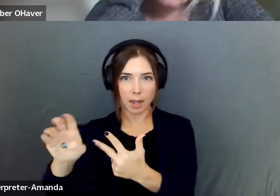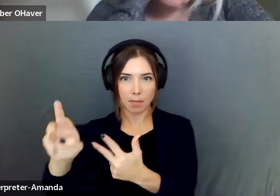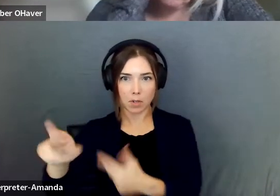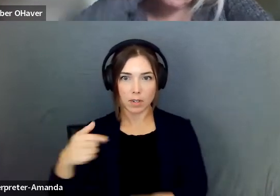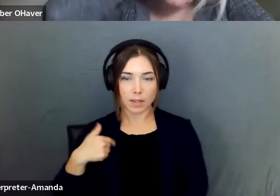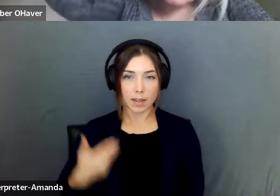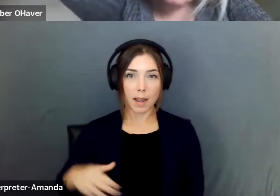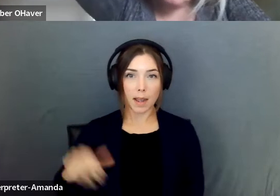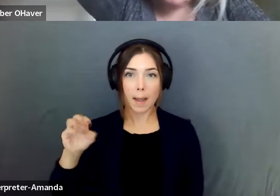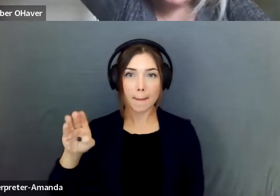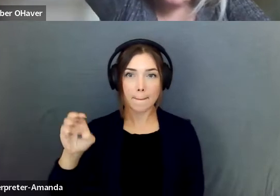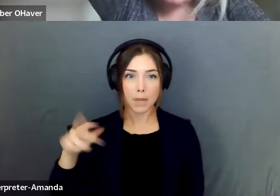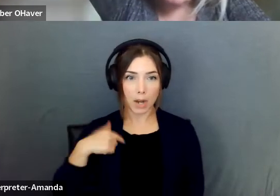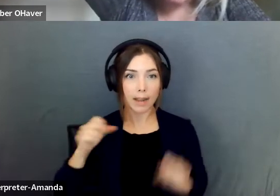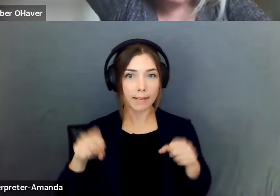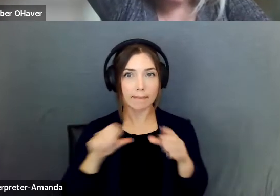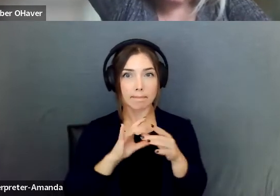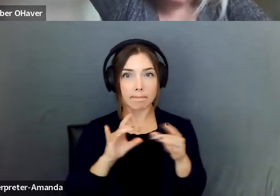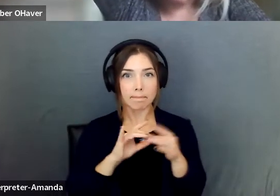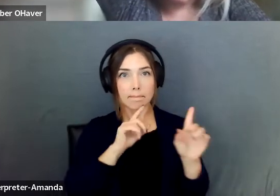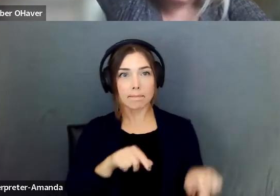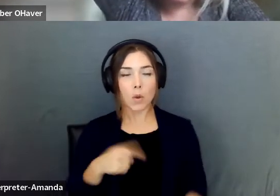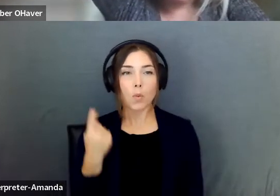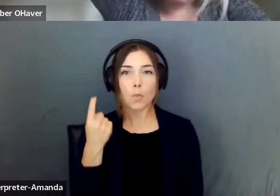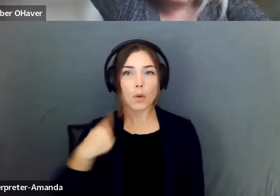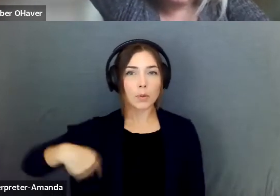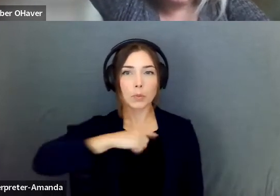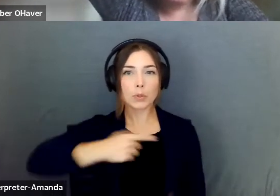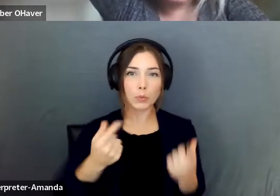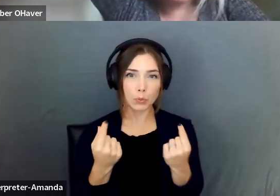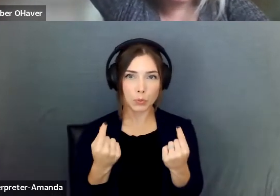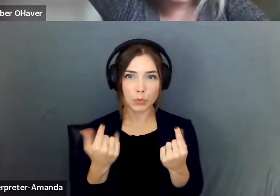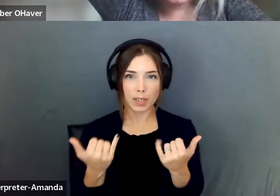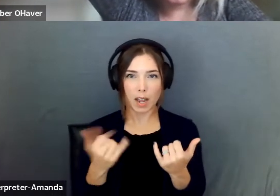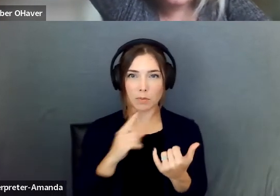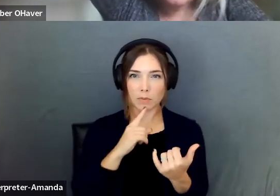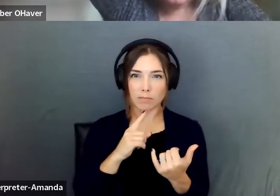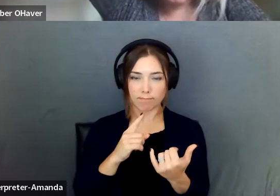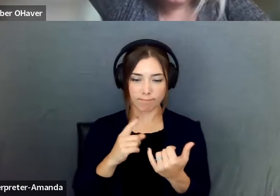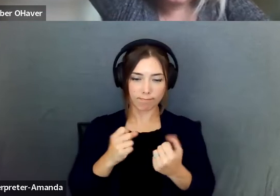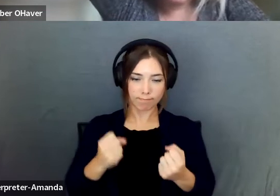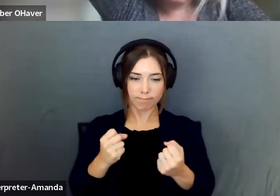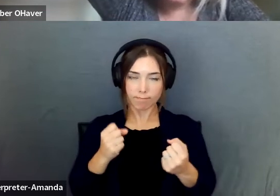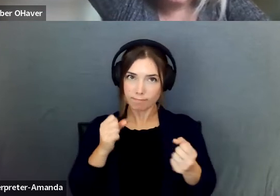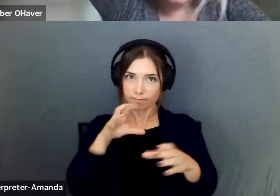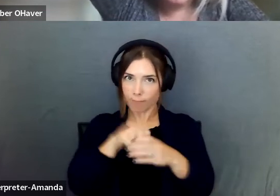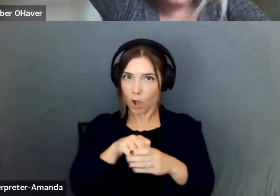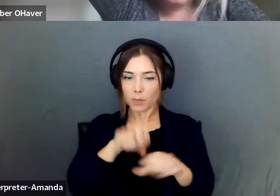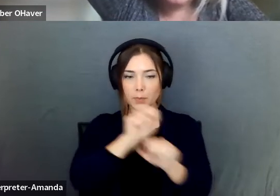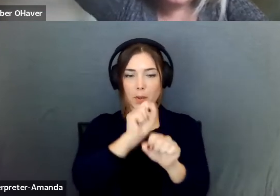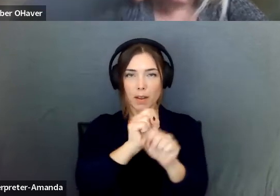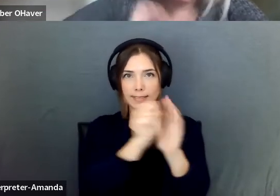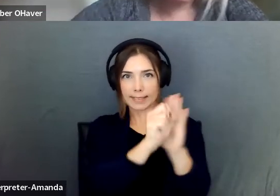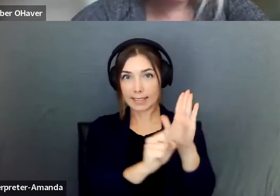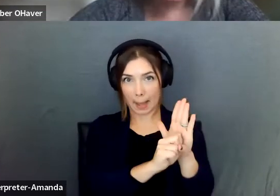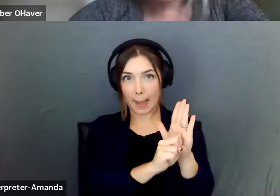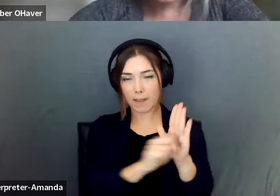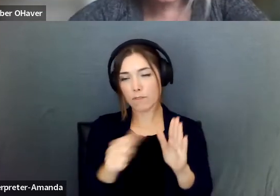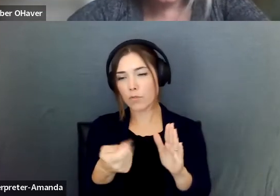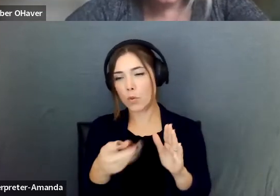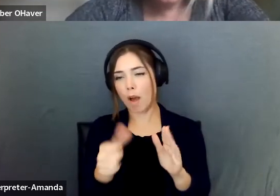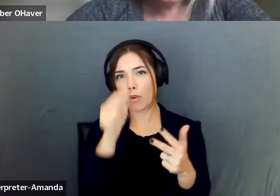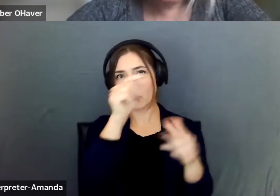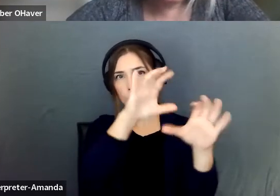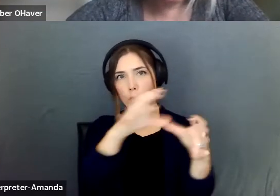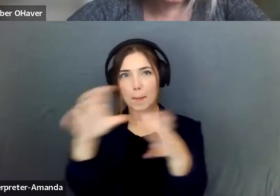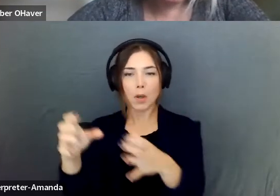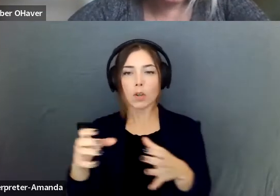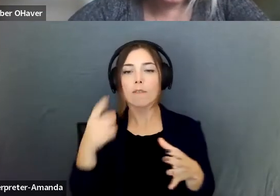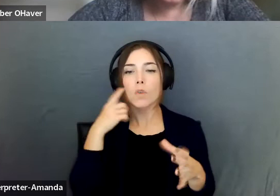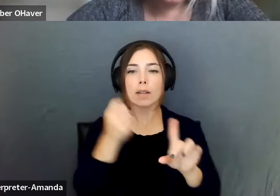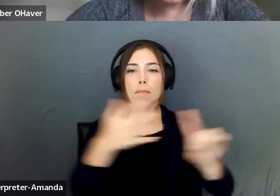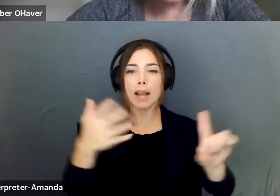One of the things I know we do, so we are stwod pretty heavily.